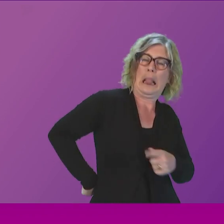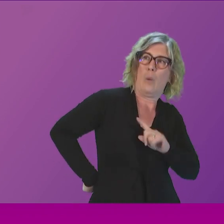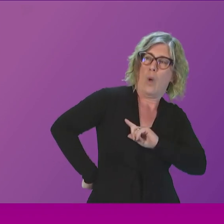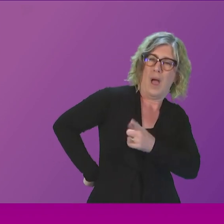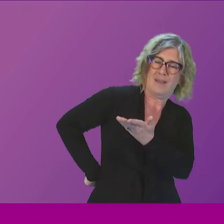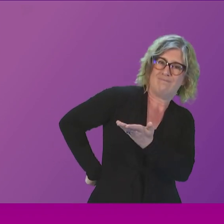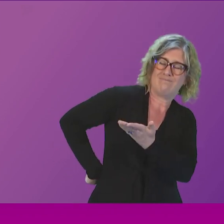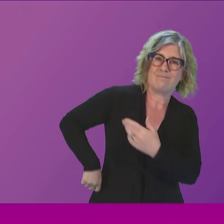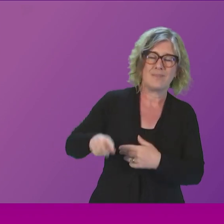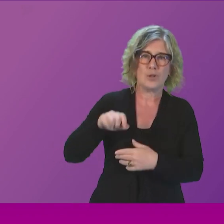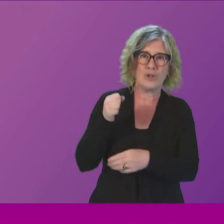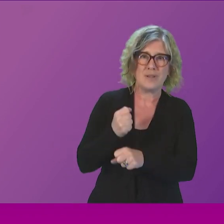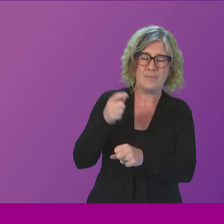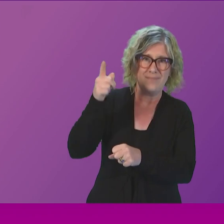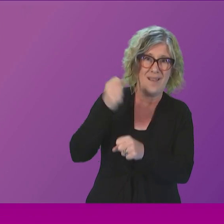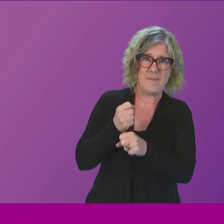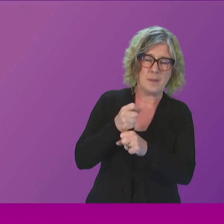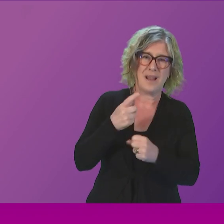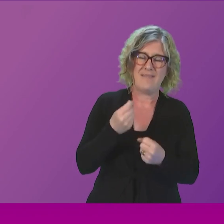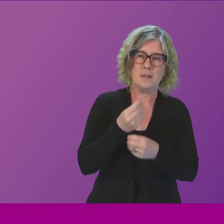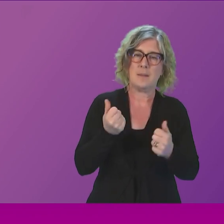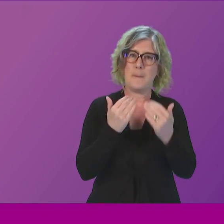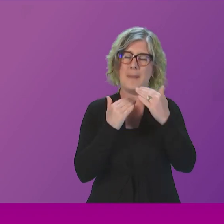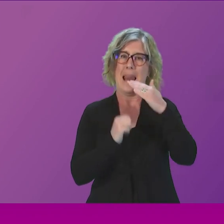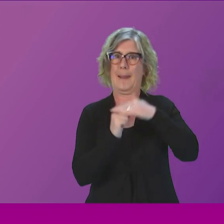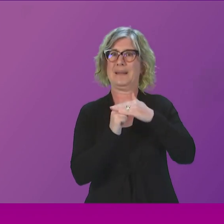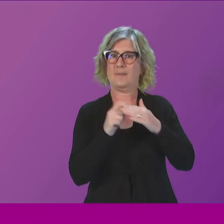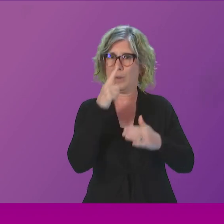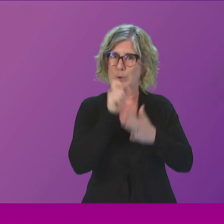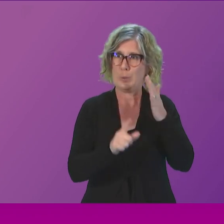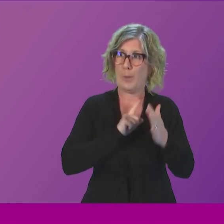but we have a, frankly, cruel Conservative Government at Westminster that is overseeing